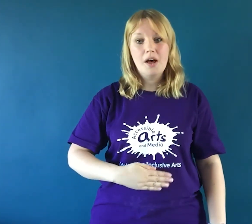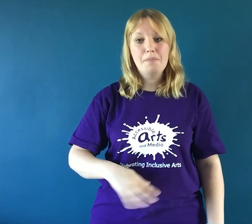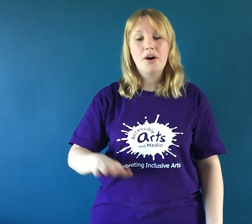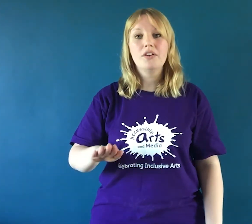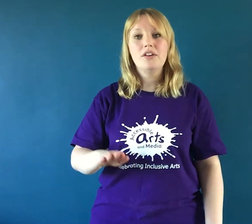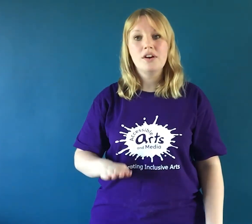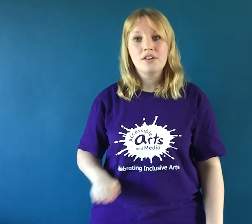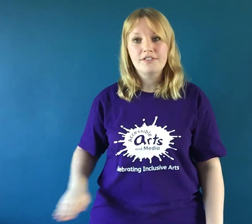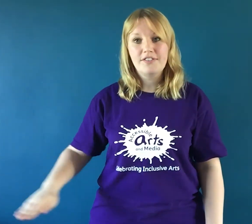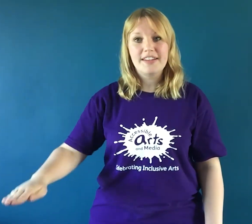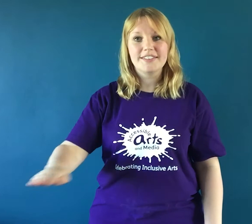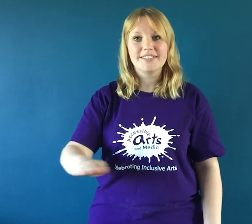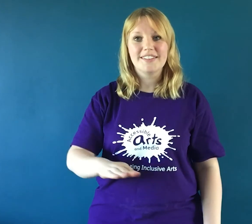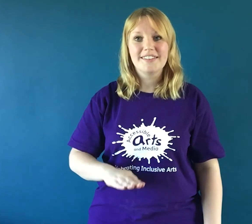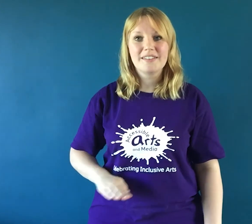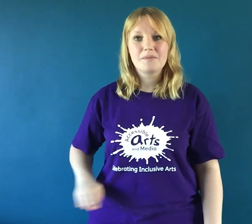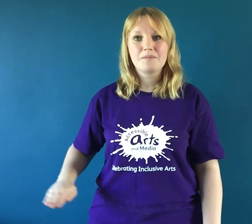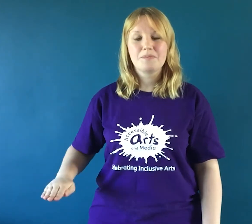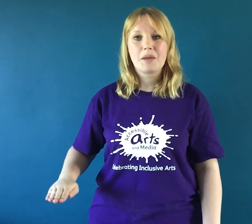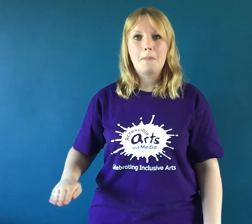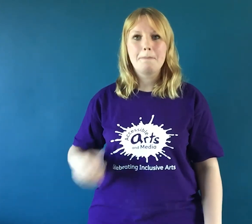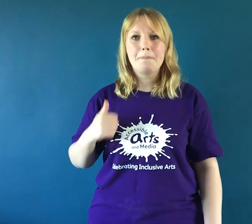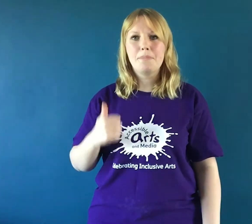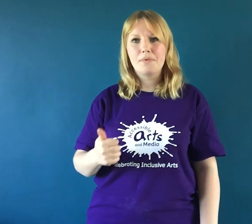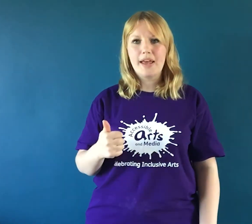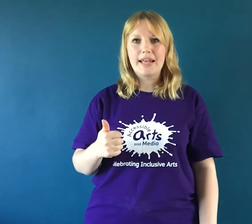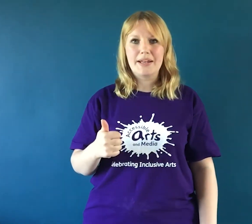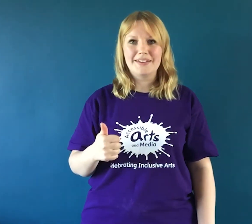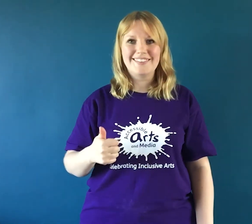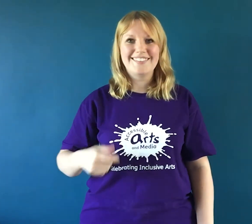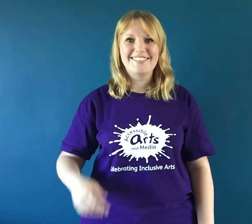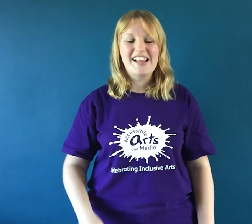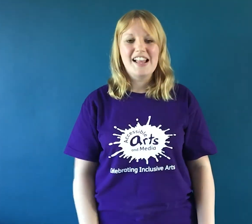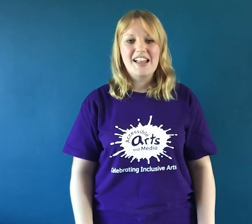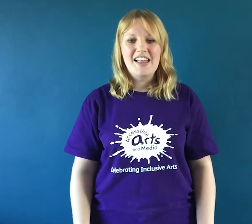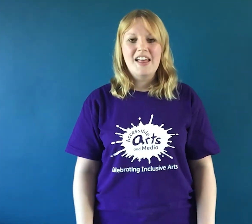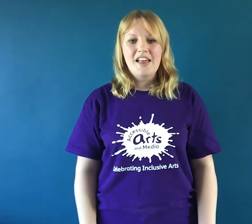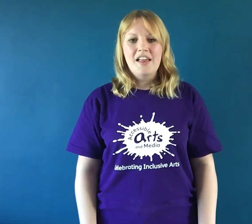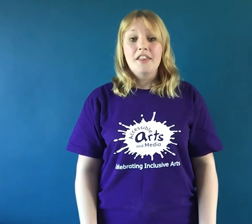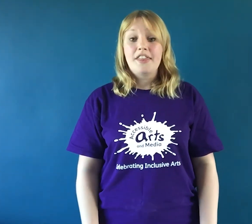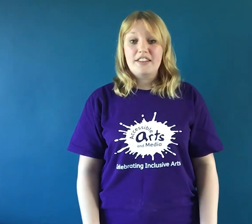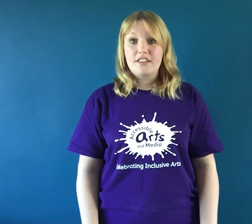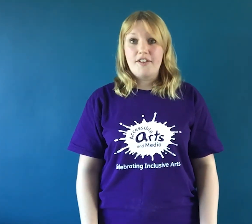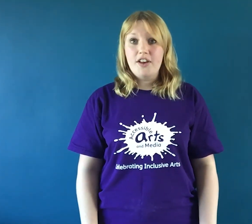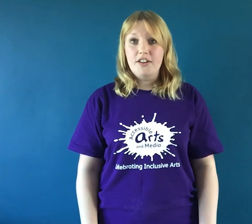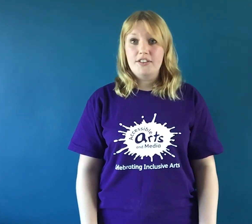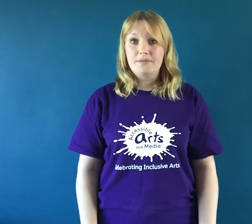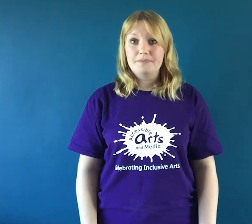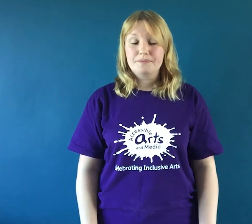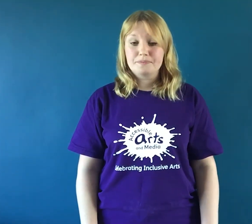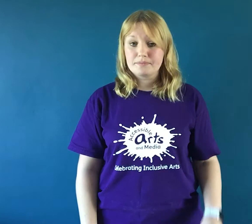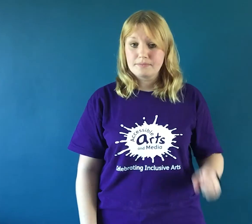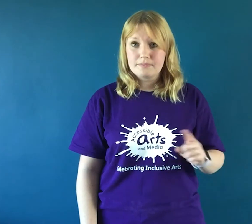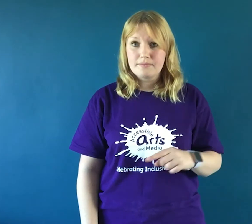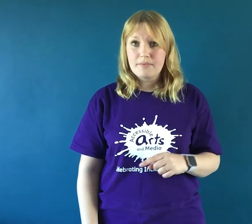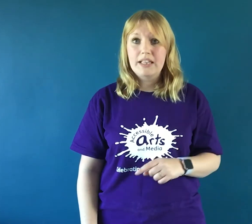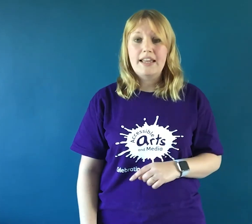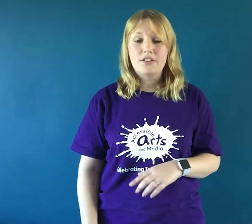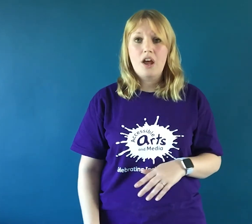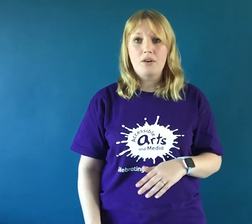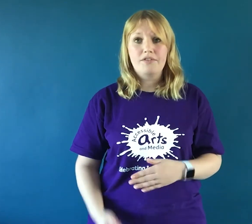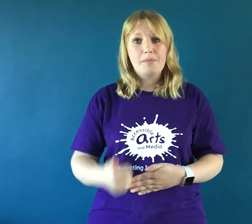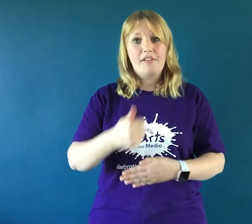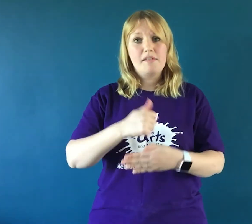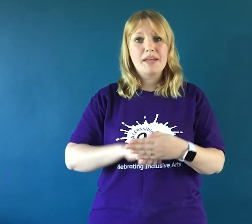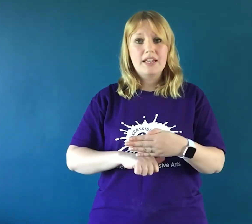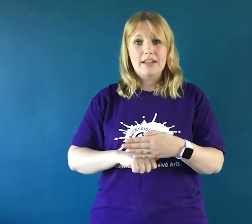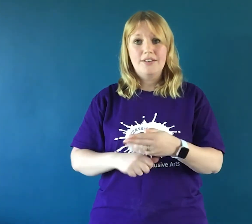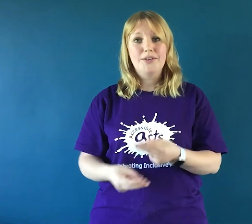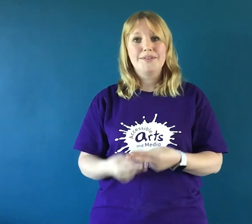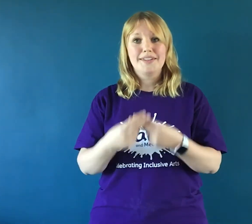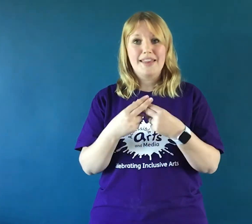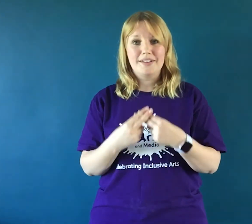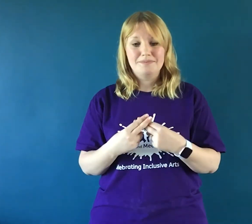upon your fields. Brilliant. That's the verse. Let’s go from the very beginning altogether.